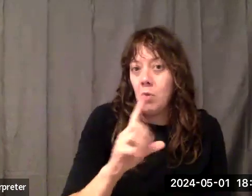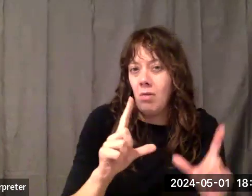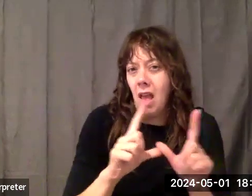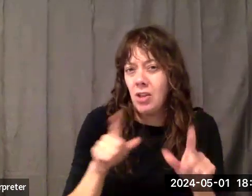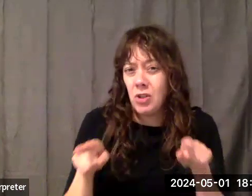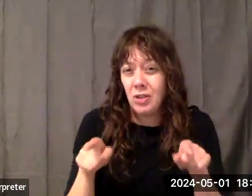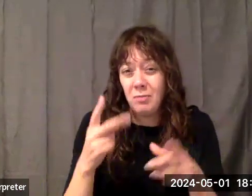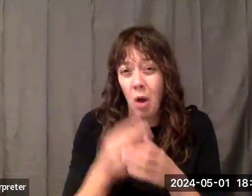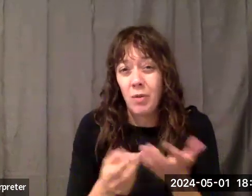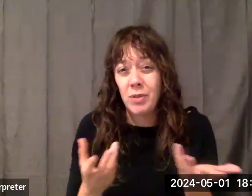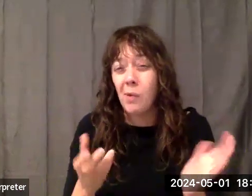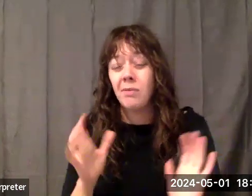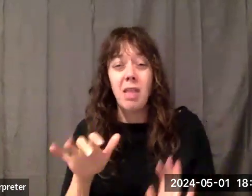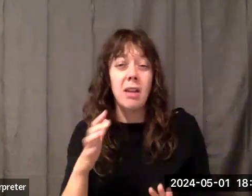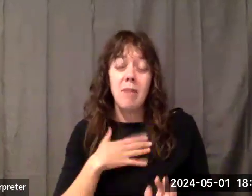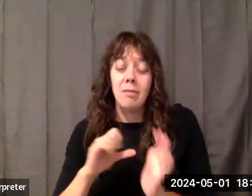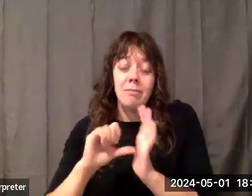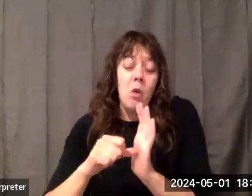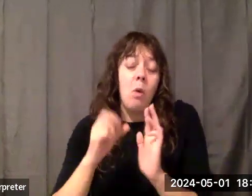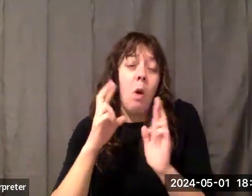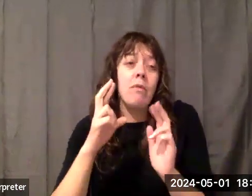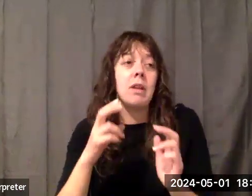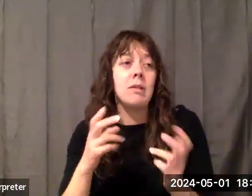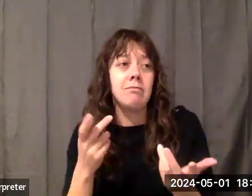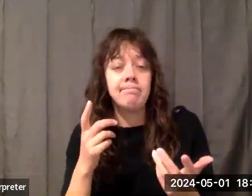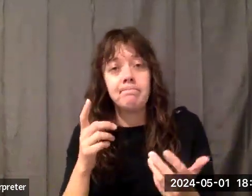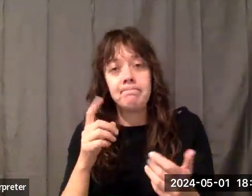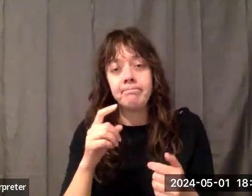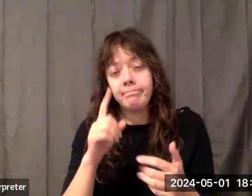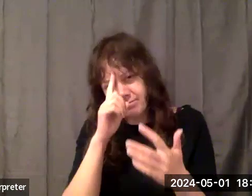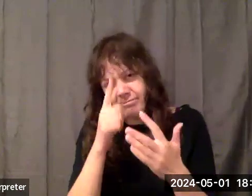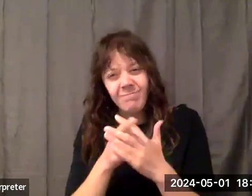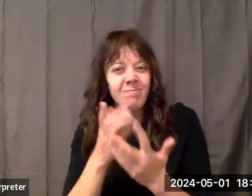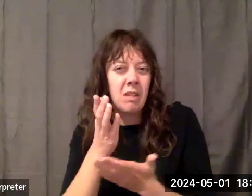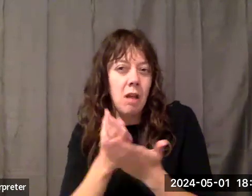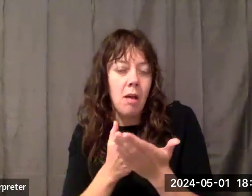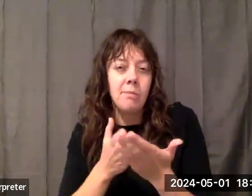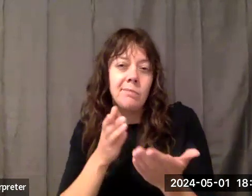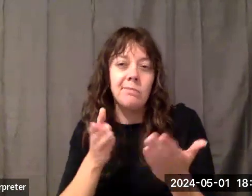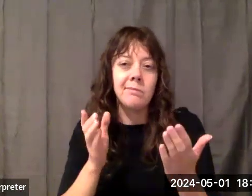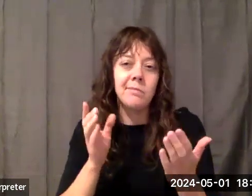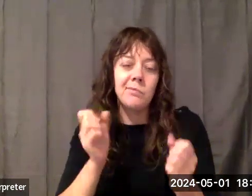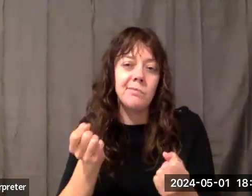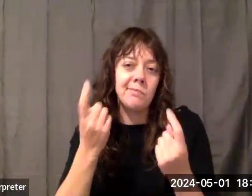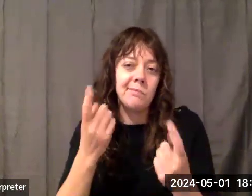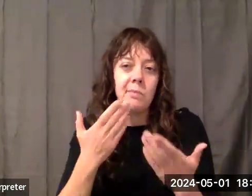That's all I got. Hopefully I got some feedback and some get some feedback from that. Thank you so much, Reba.